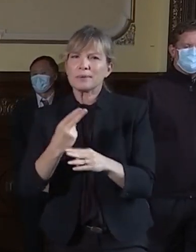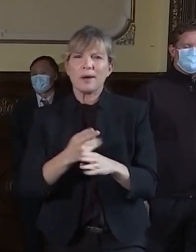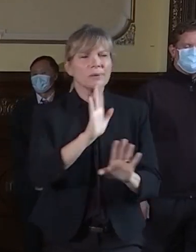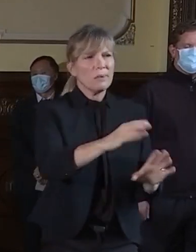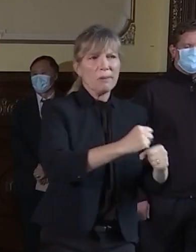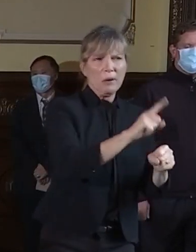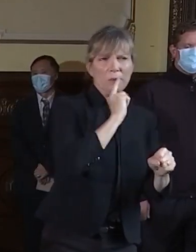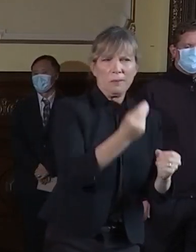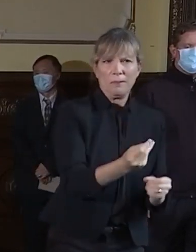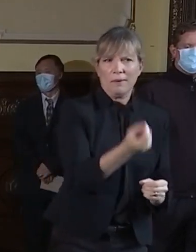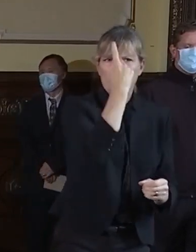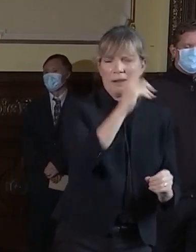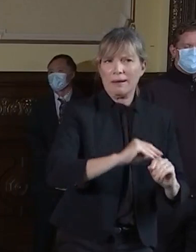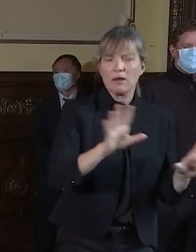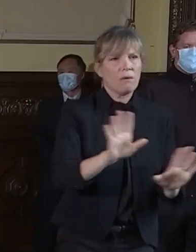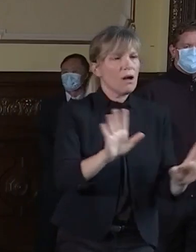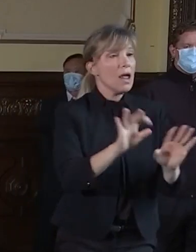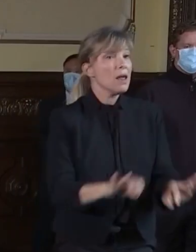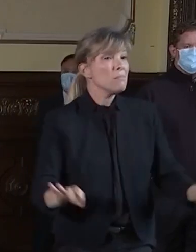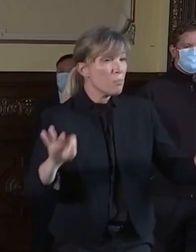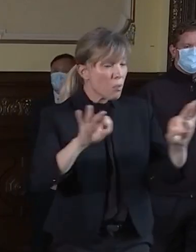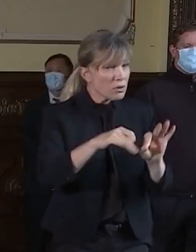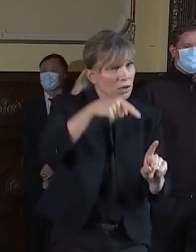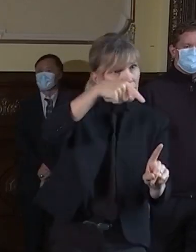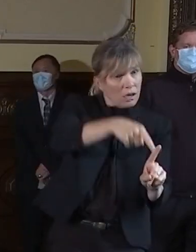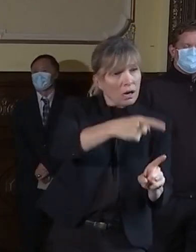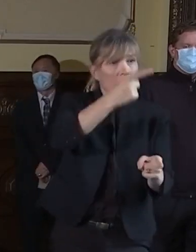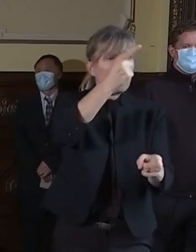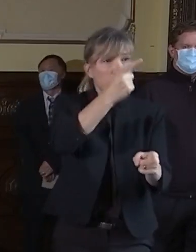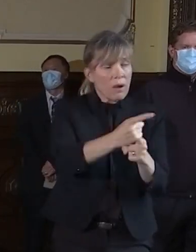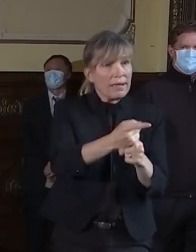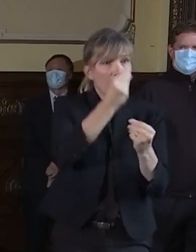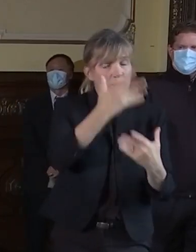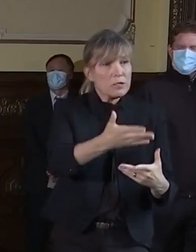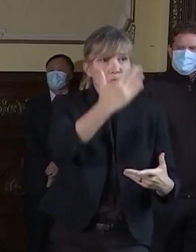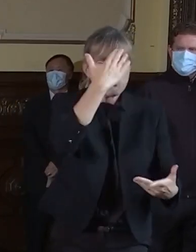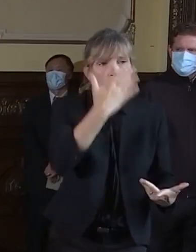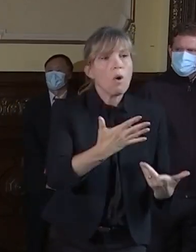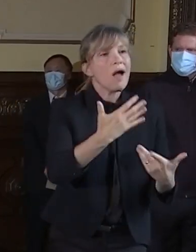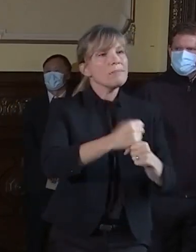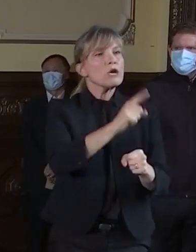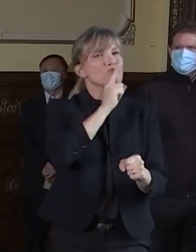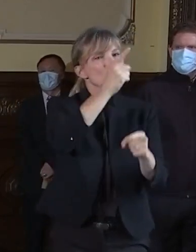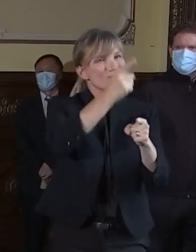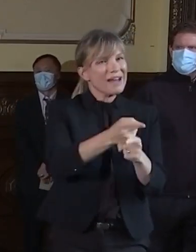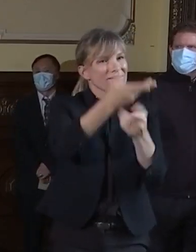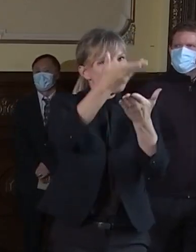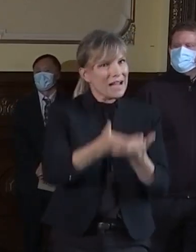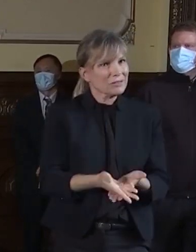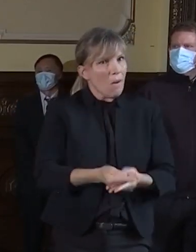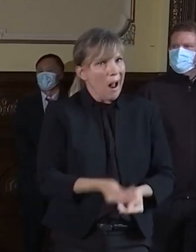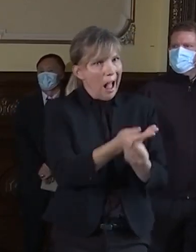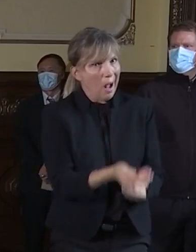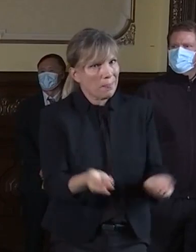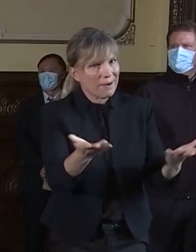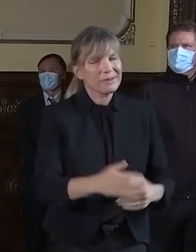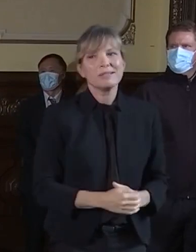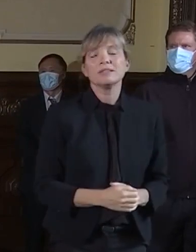THERE HAS BEEN SOME MISINFORMATION ABOUT THE TESTING SITES AND TYPES OF TESTING BEING USED SO I WANTED TO CLEAR UP THE INFORMATION. IT IS IMPORTANT THAT WE ARE